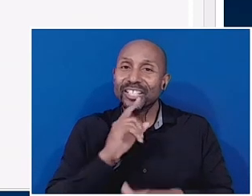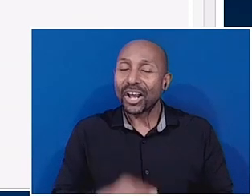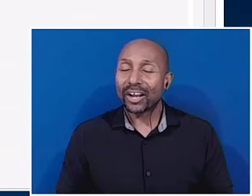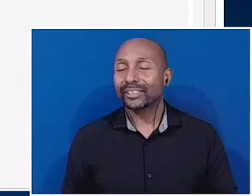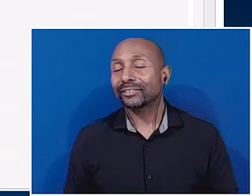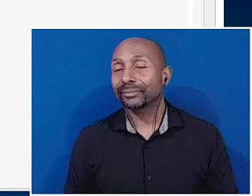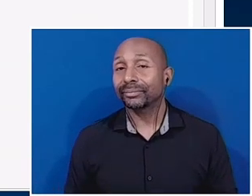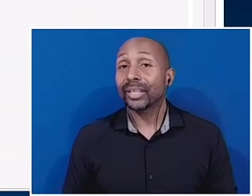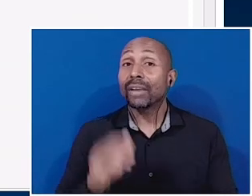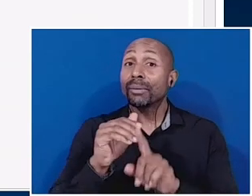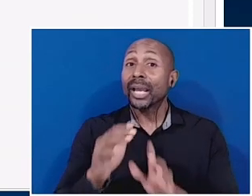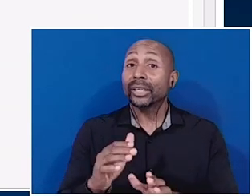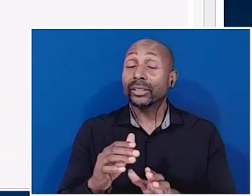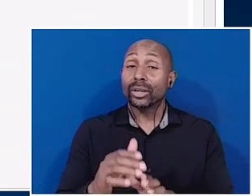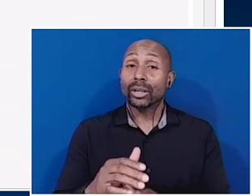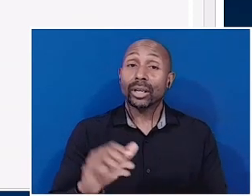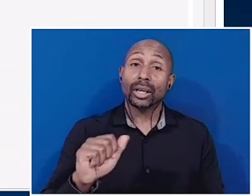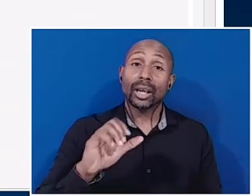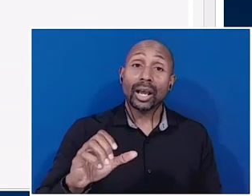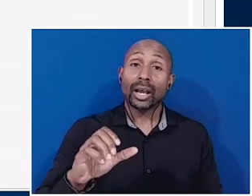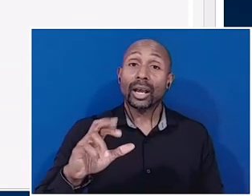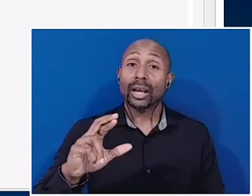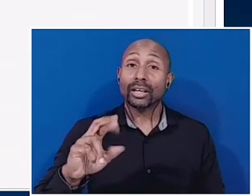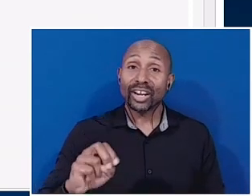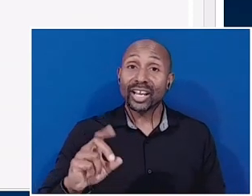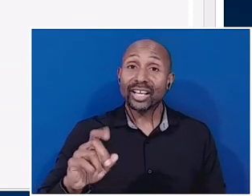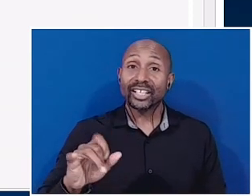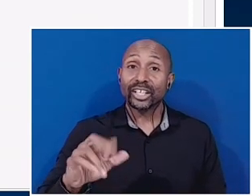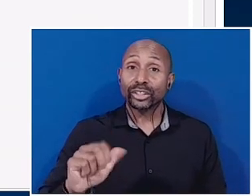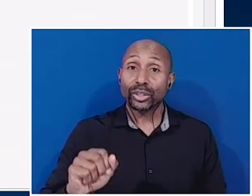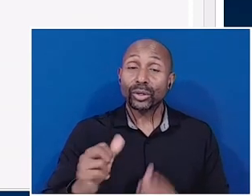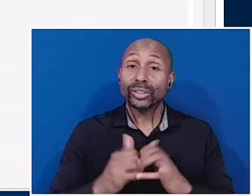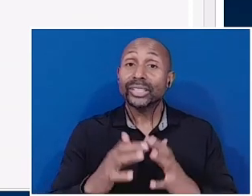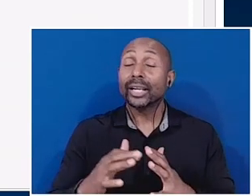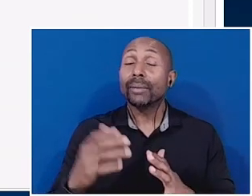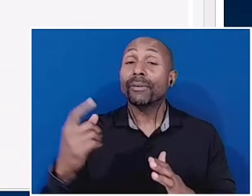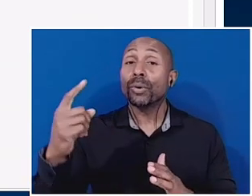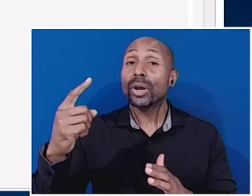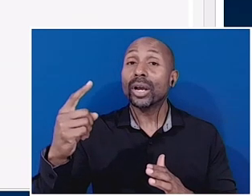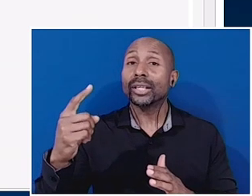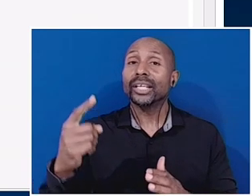founded to facilitate transfer of credit among peer institutions.